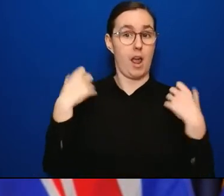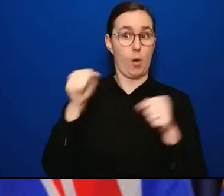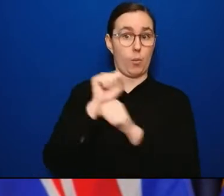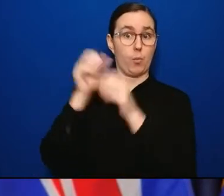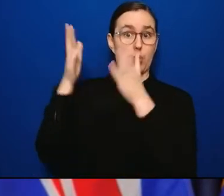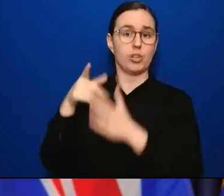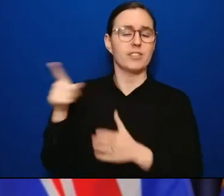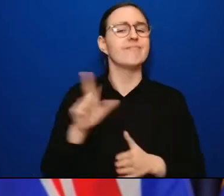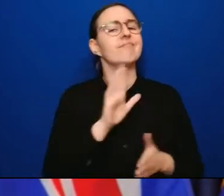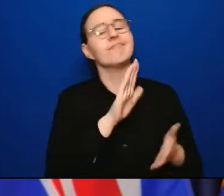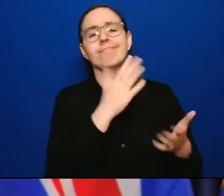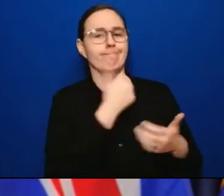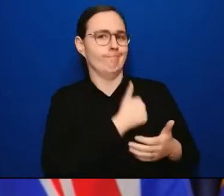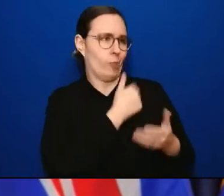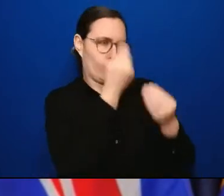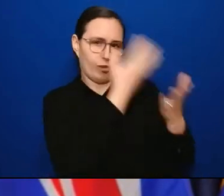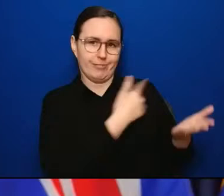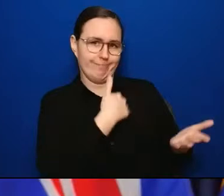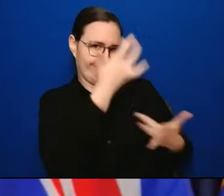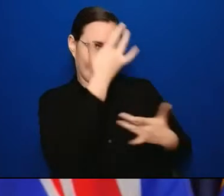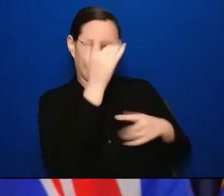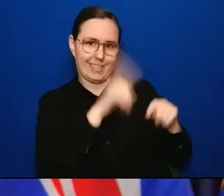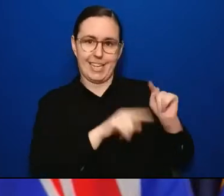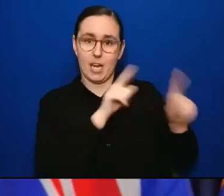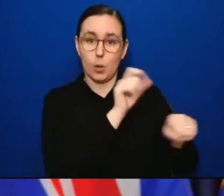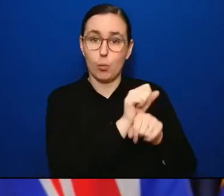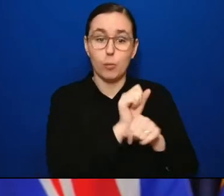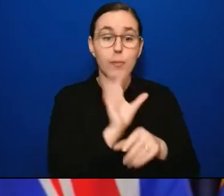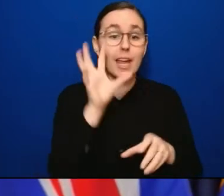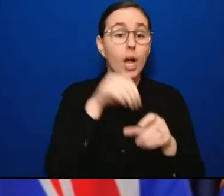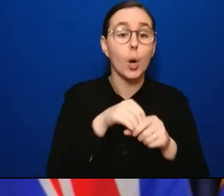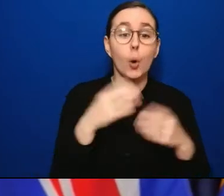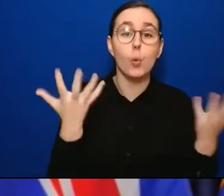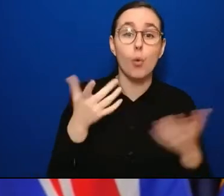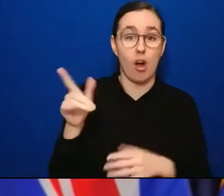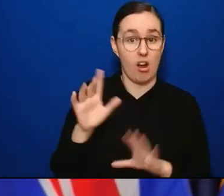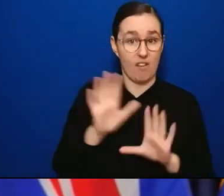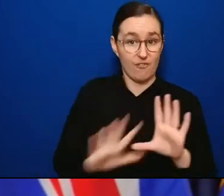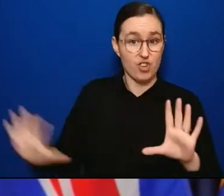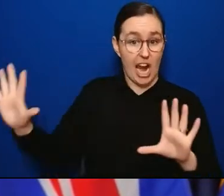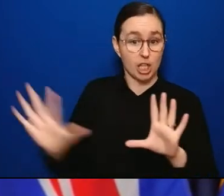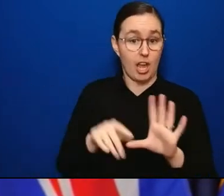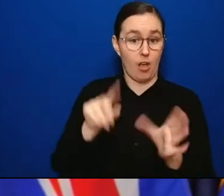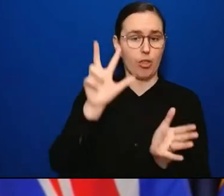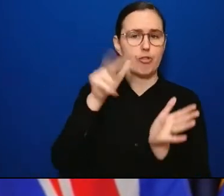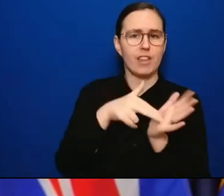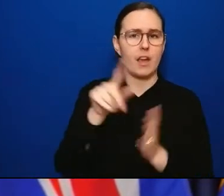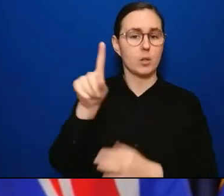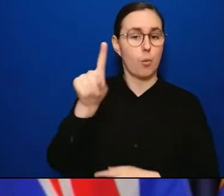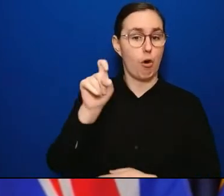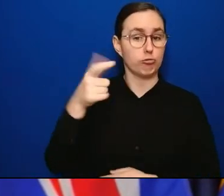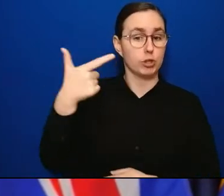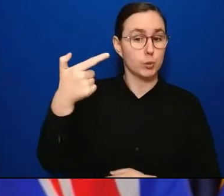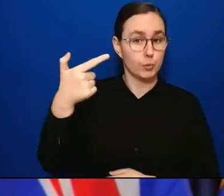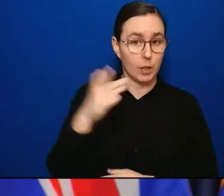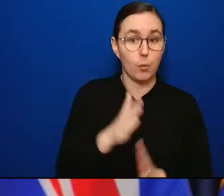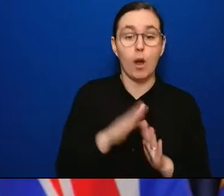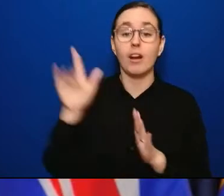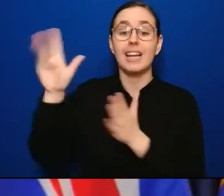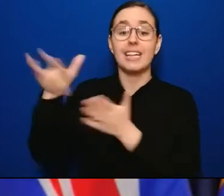health care workers called in sick. That includes 3121 in the